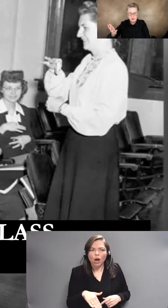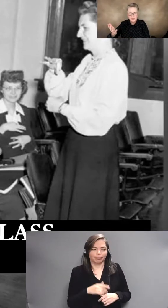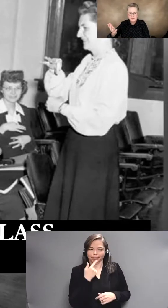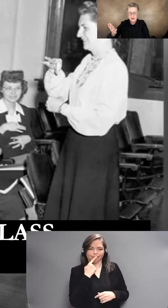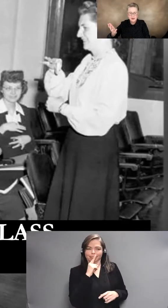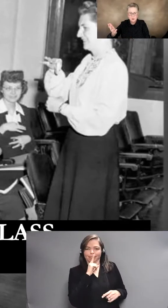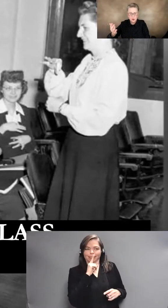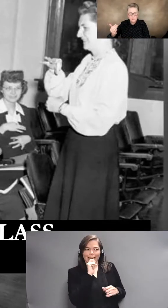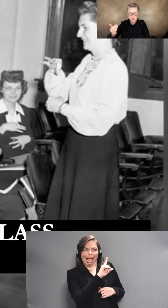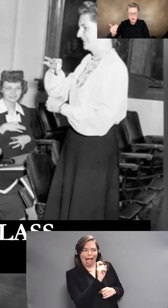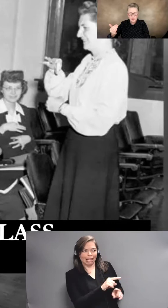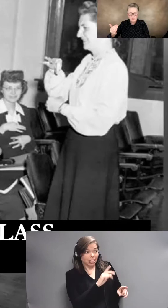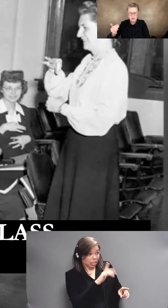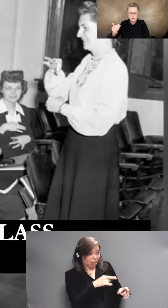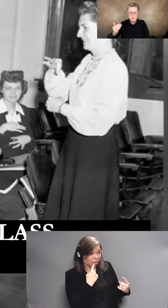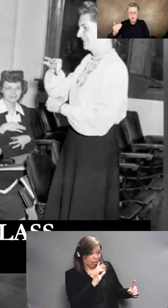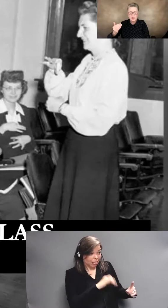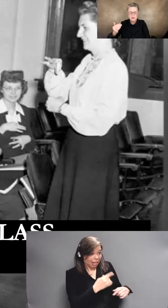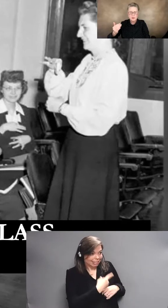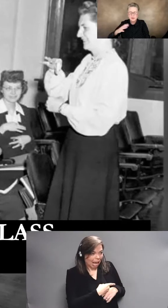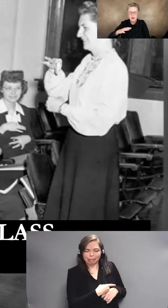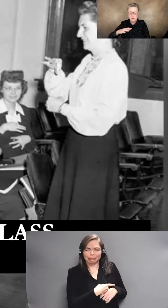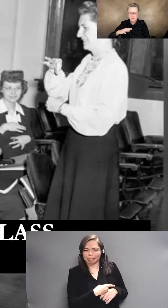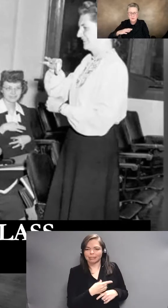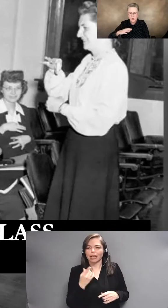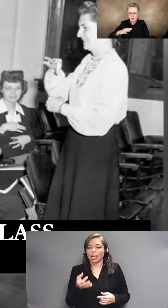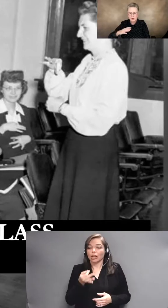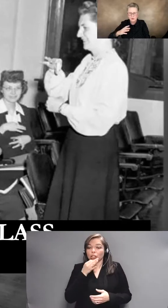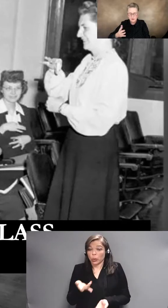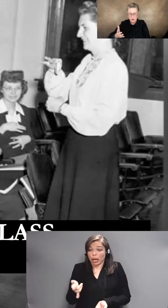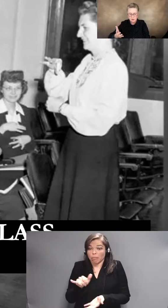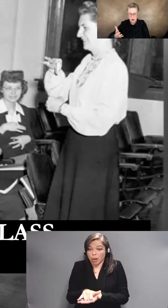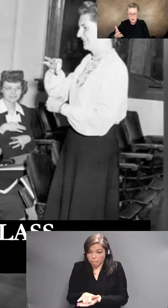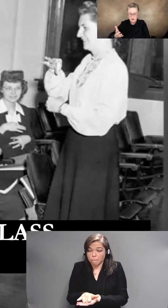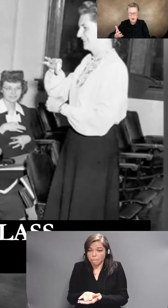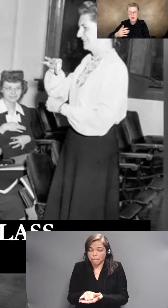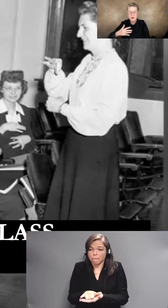if that date worked for her yet, but as soon as I hung up the phone with Lottie, I hurried